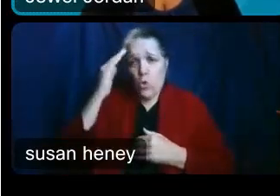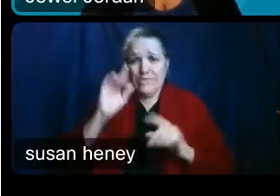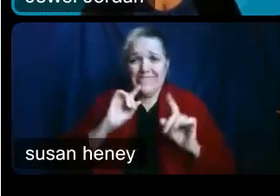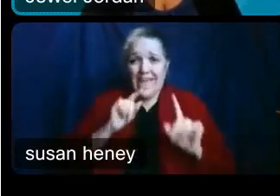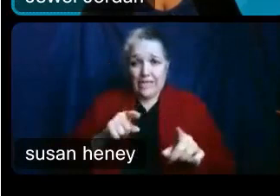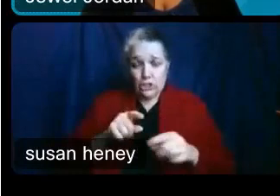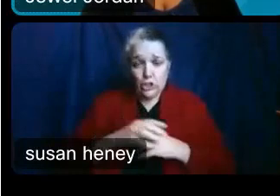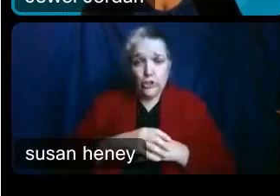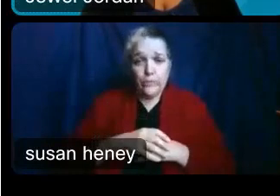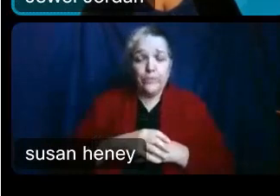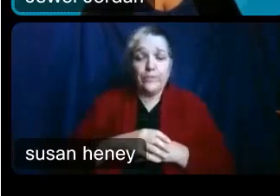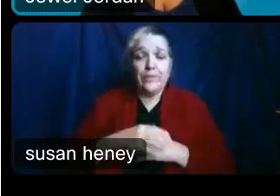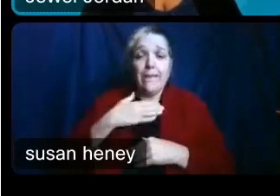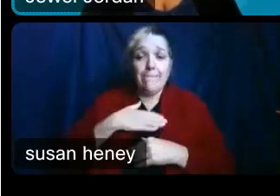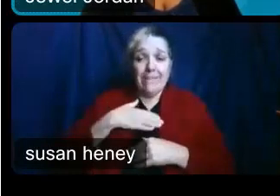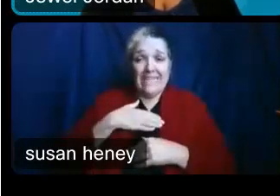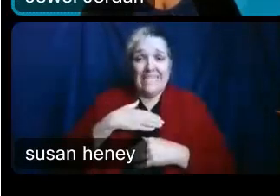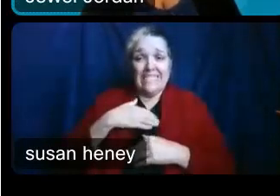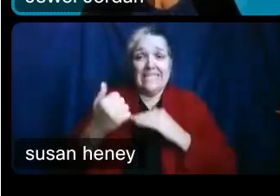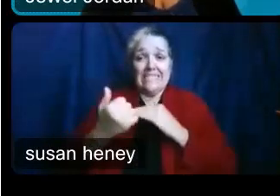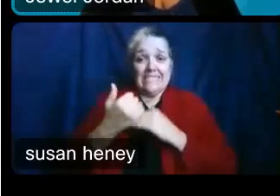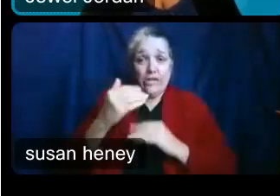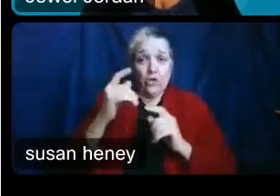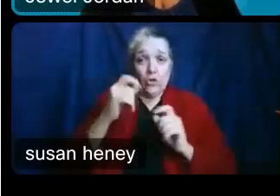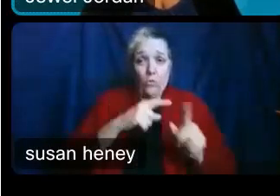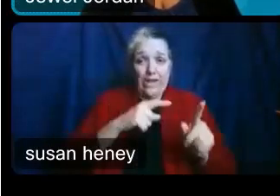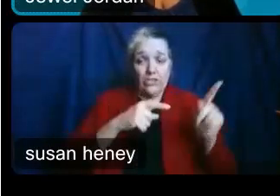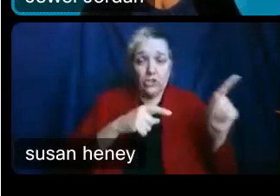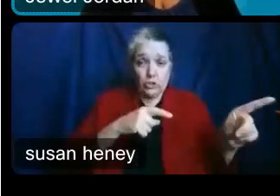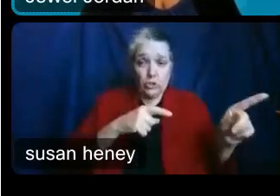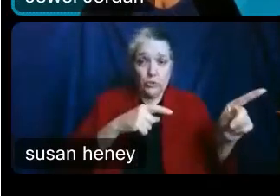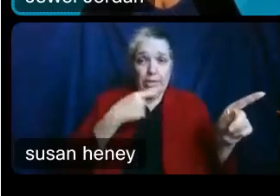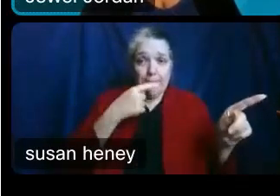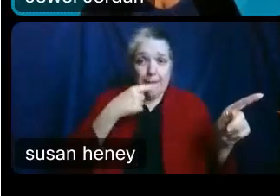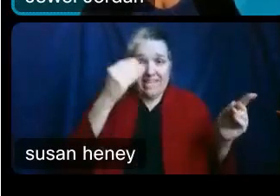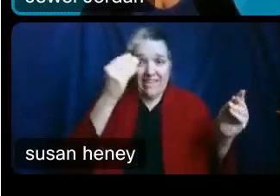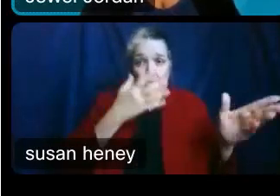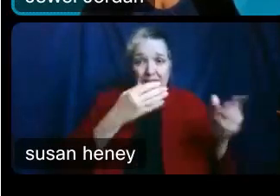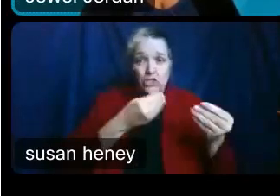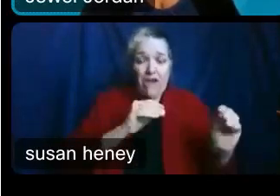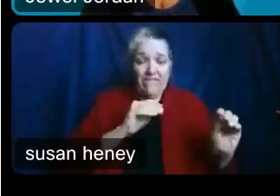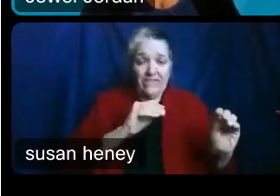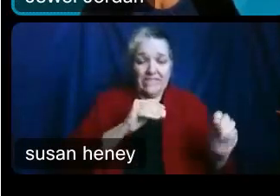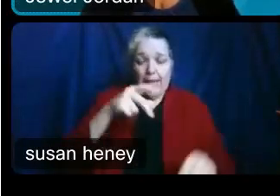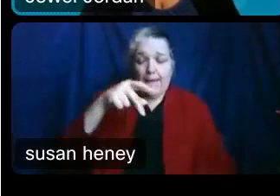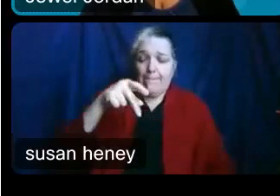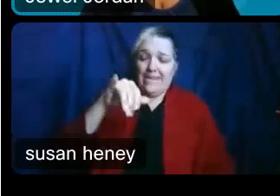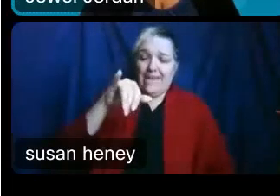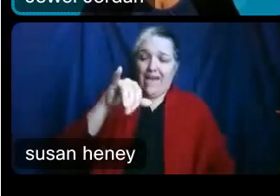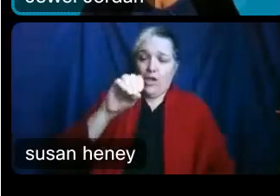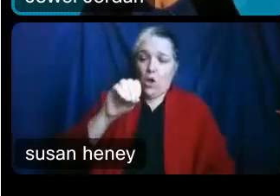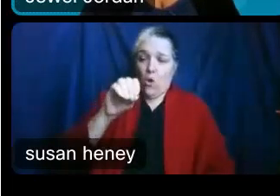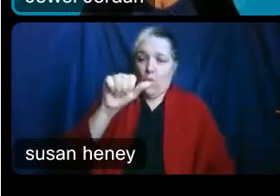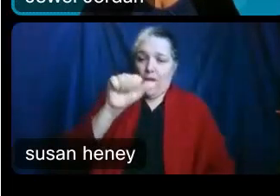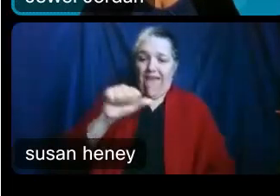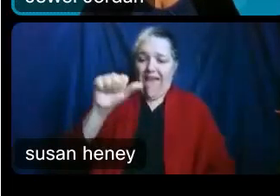to do is submit your question to the public information office at pio@census.gov. And